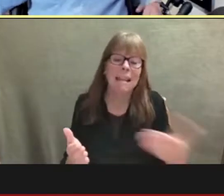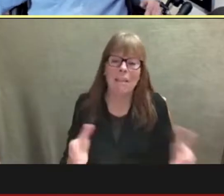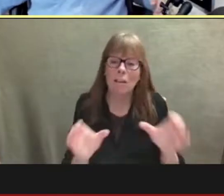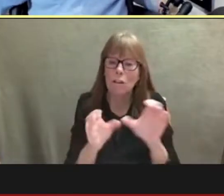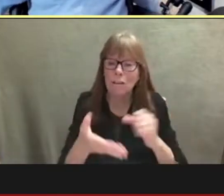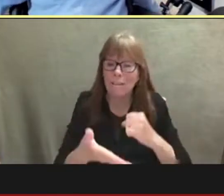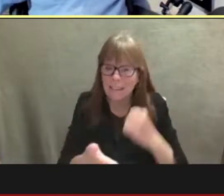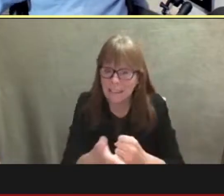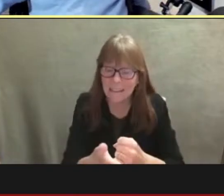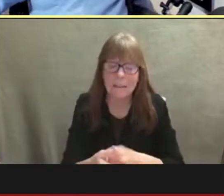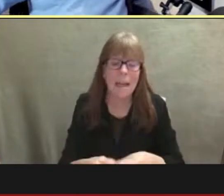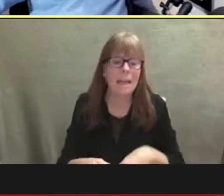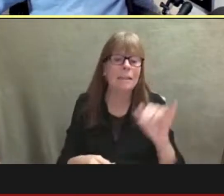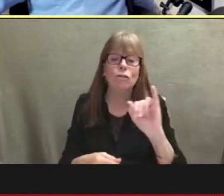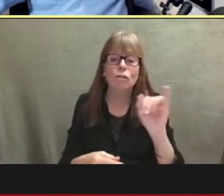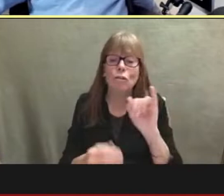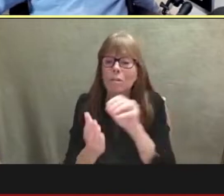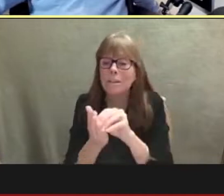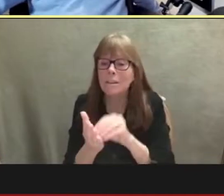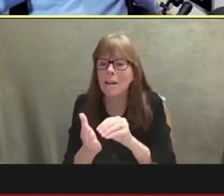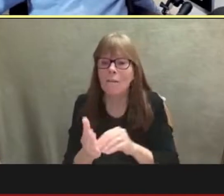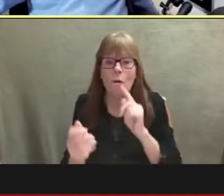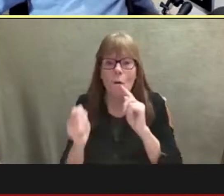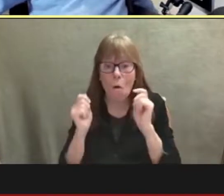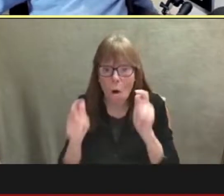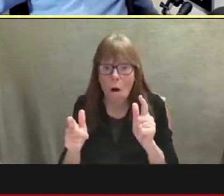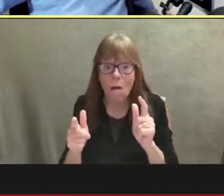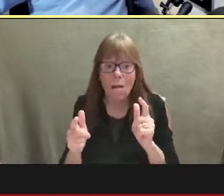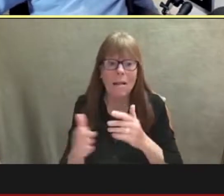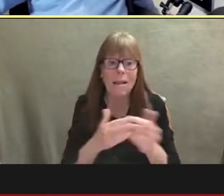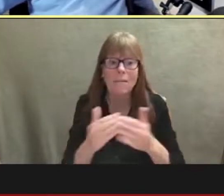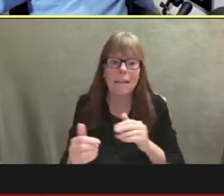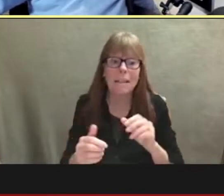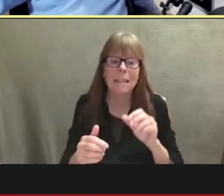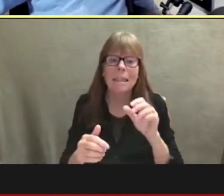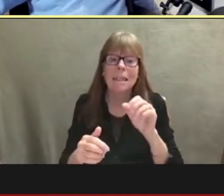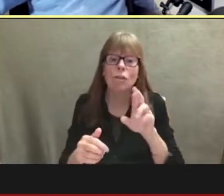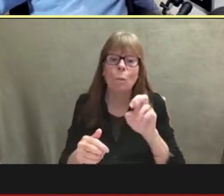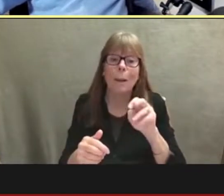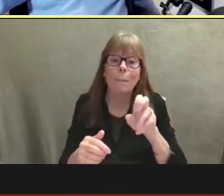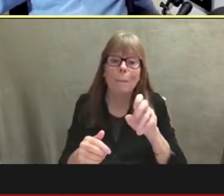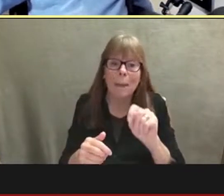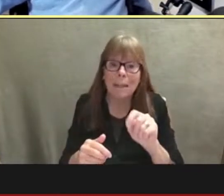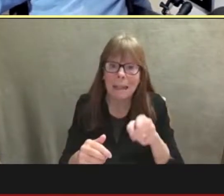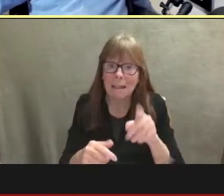for all patients, even if treatment sought is unrelated to a person's disability. Part of the